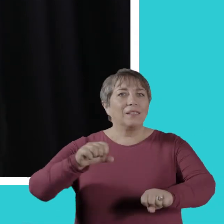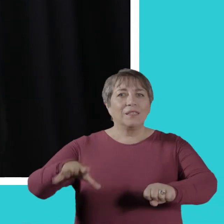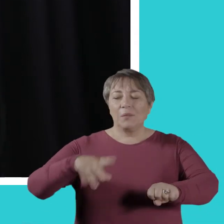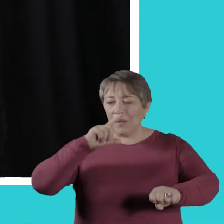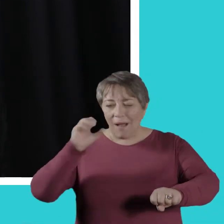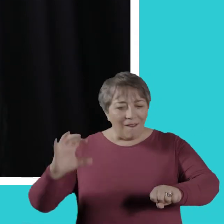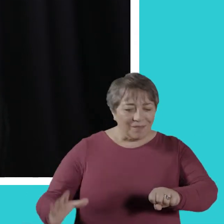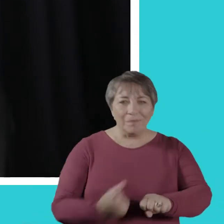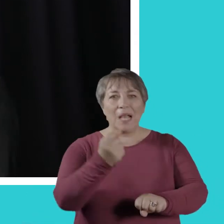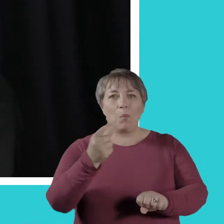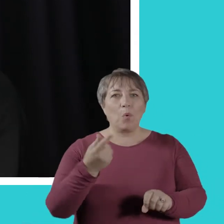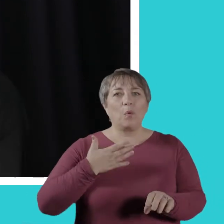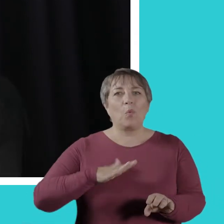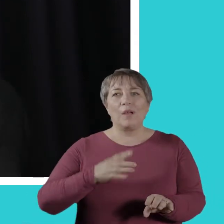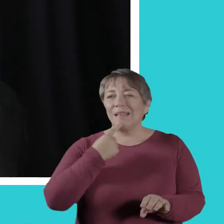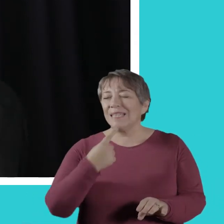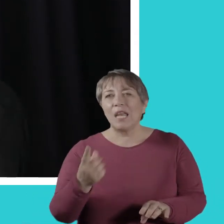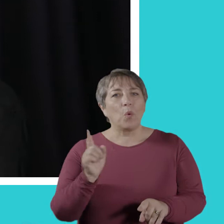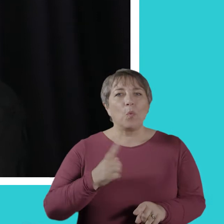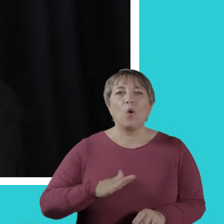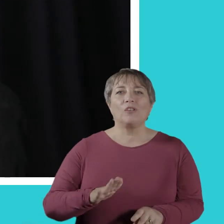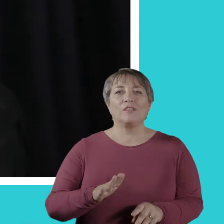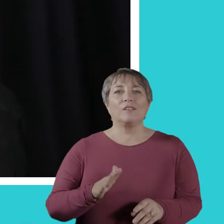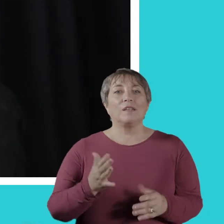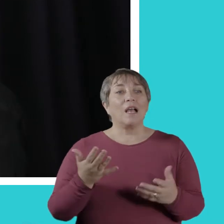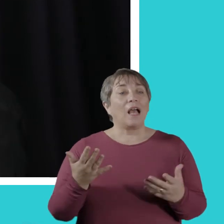to what we really intend to. And I guess with that I just going back to the question of the